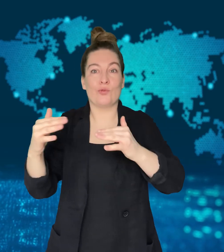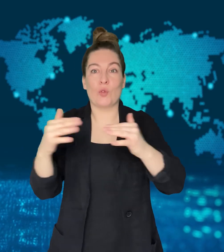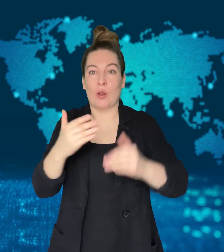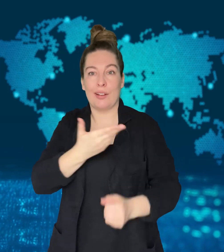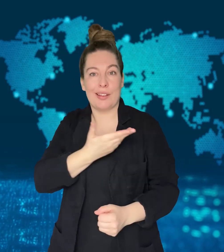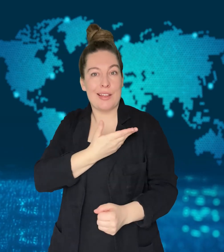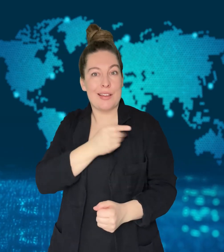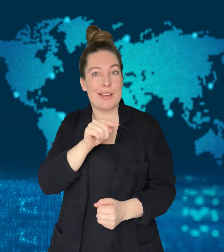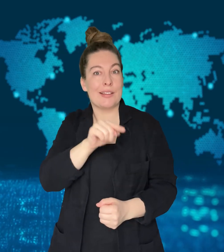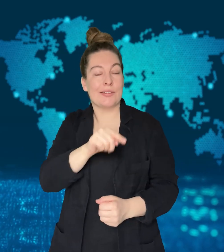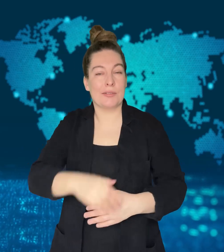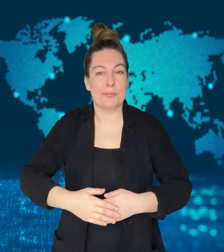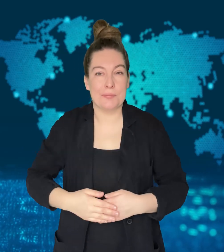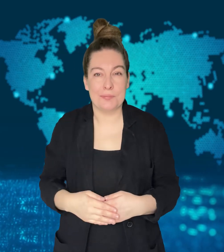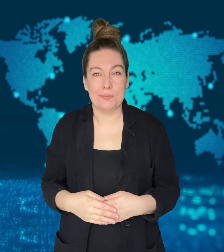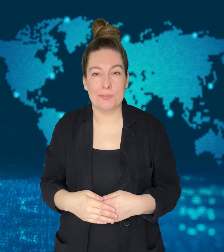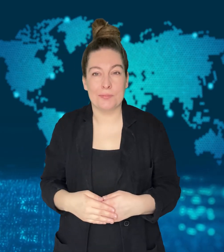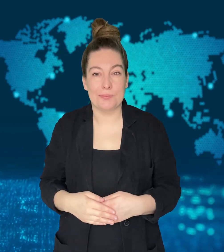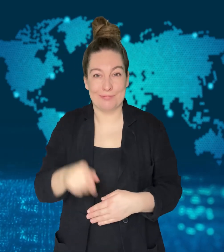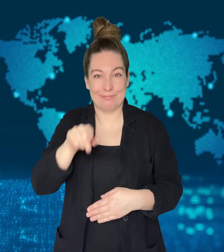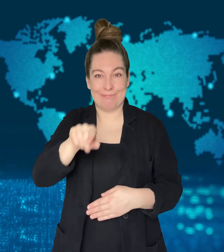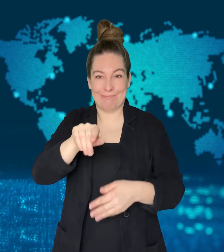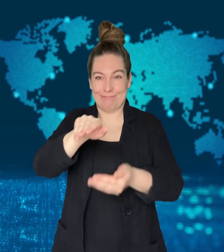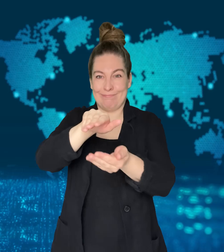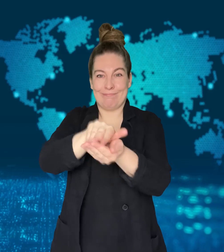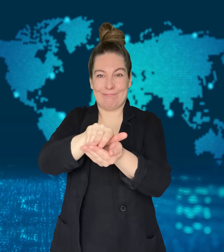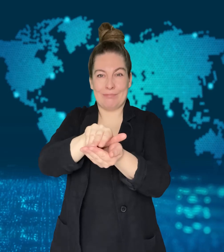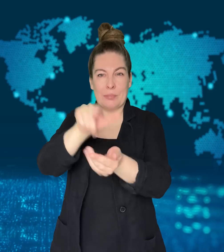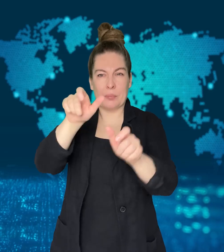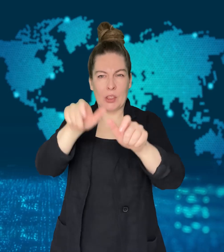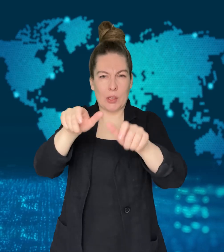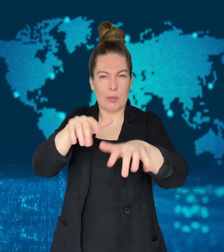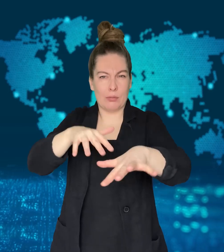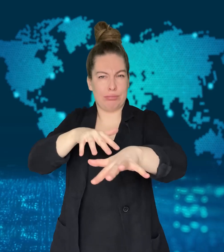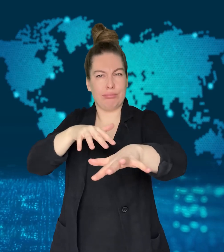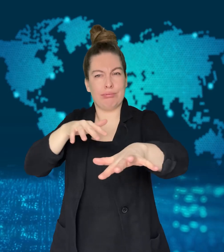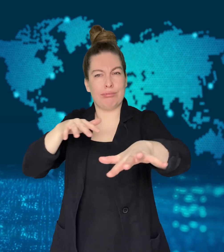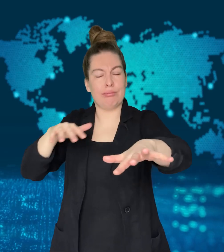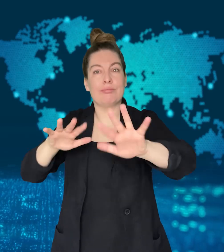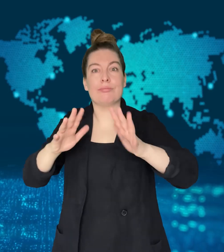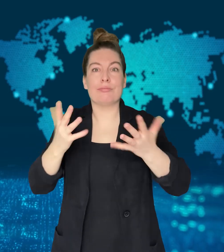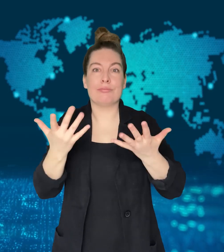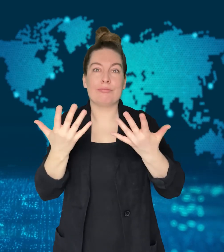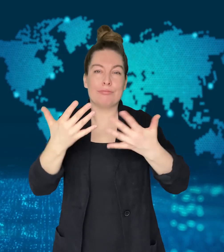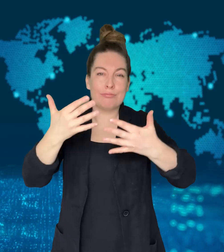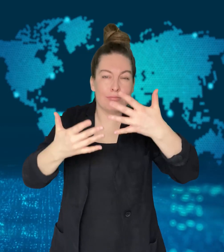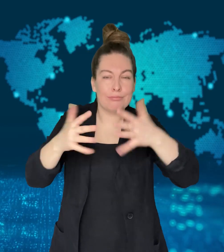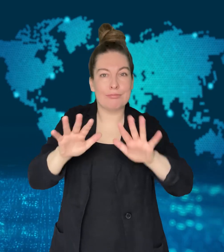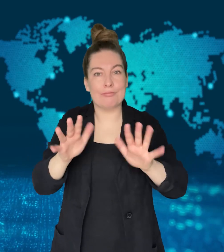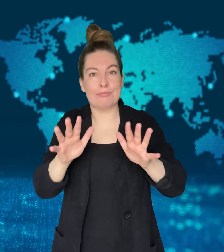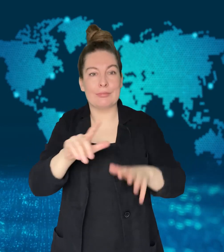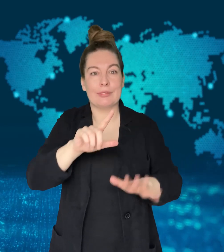800,000 people attended the funeral. They all dressed in black gathered at